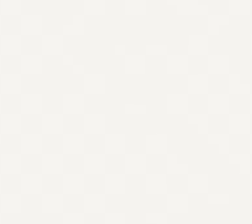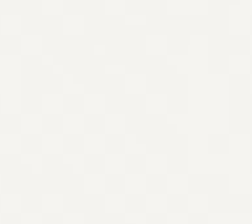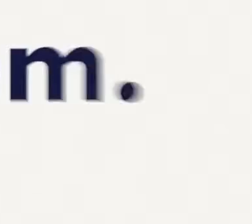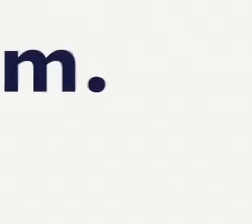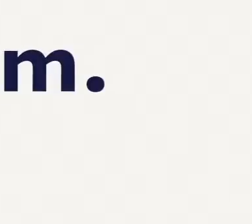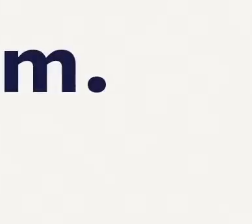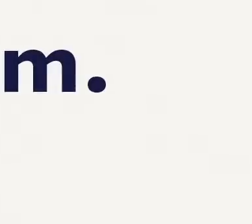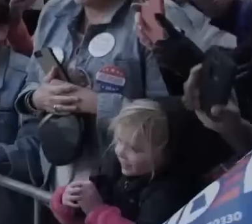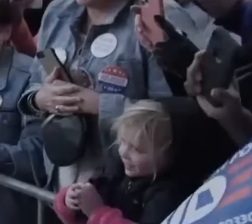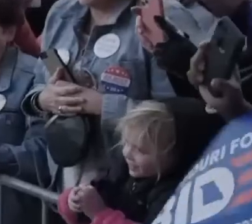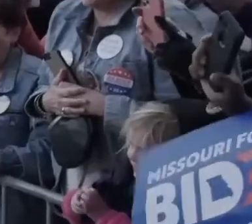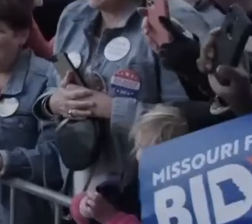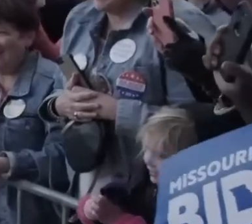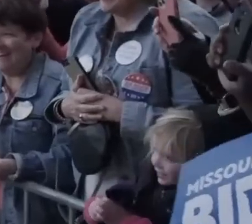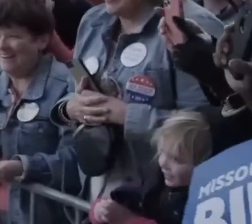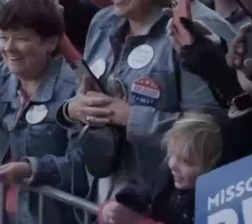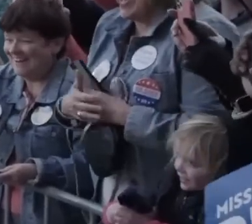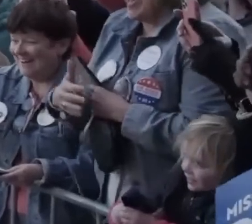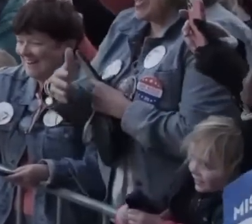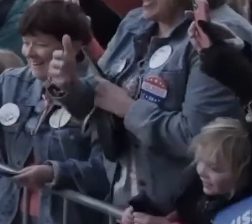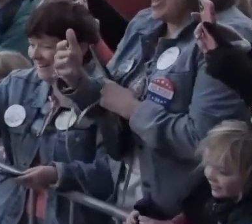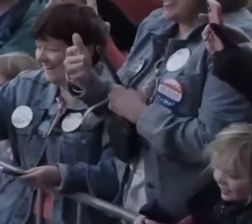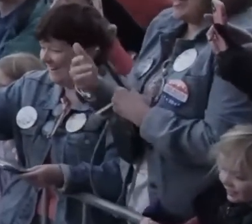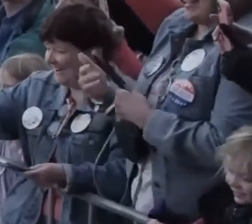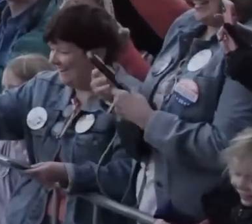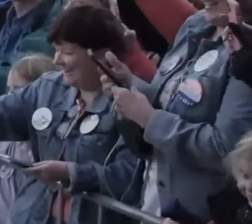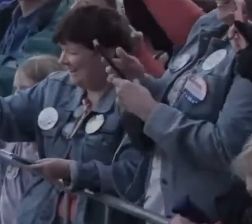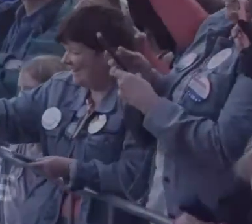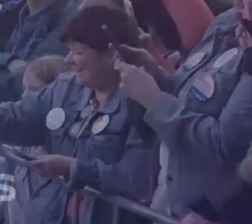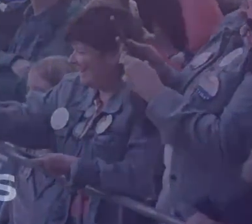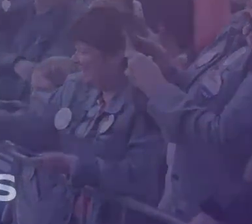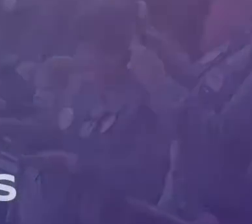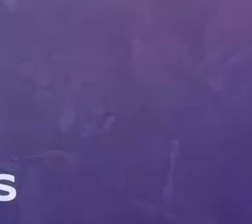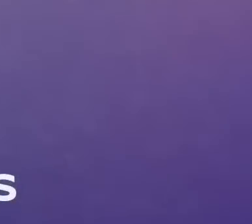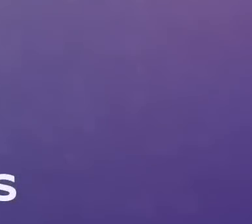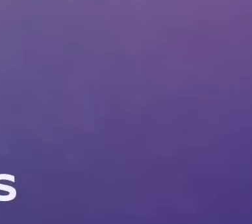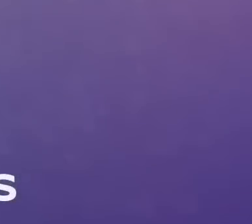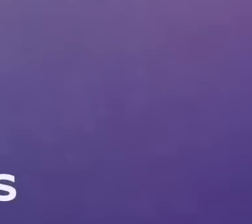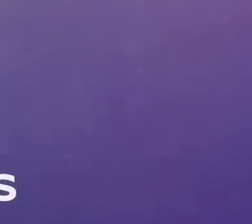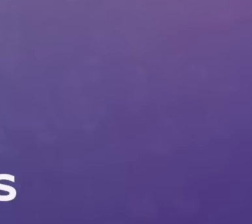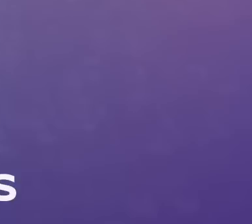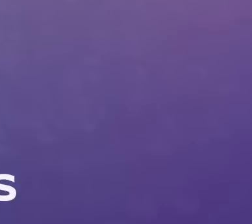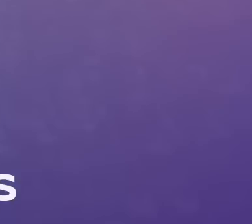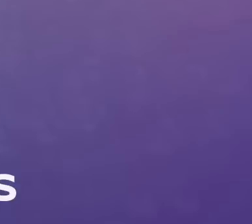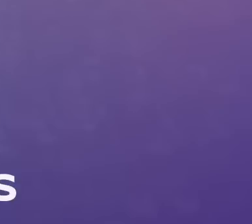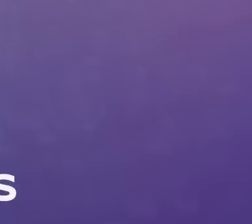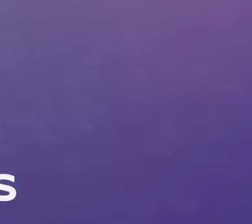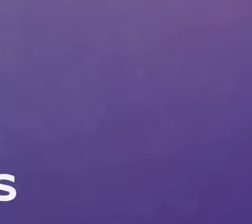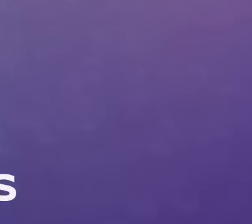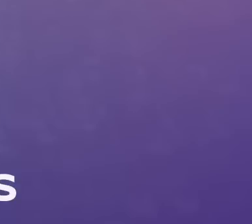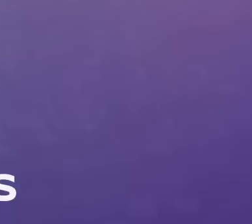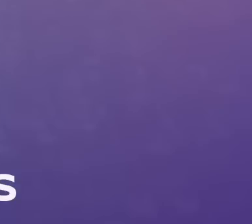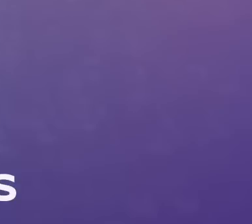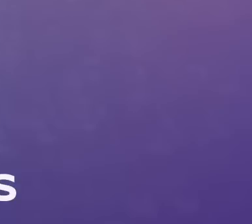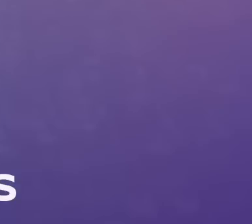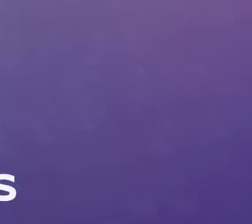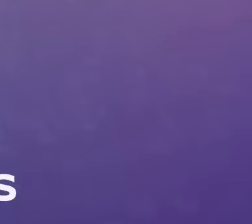IT'S WHO WE ALWAYS HAVE BEEN.